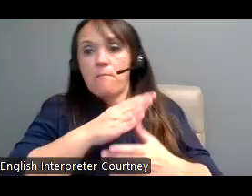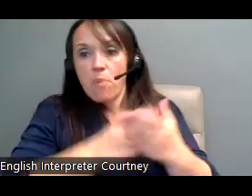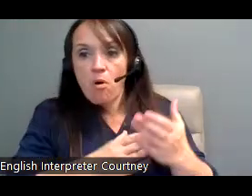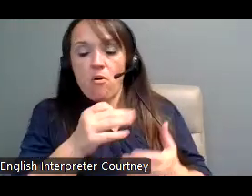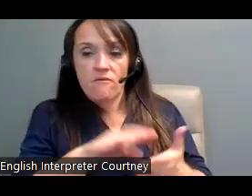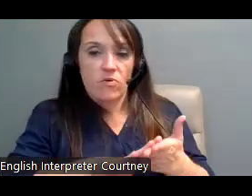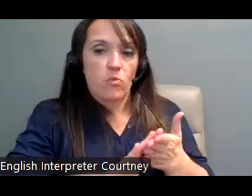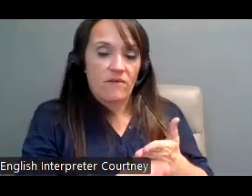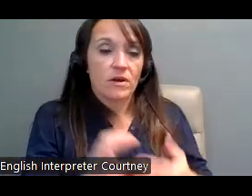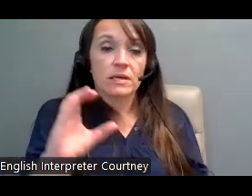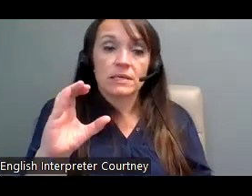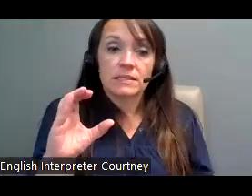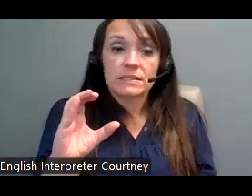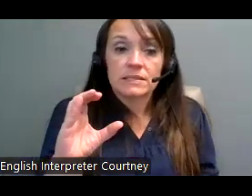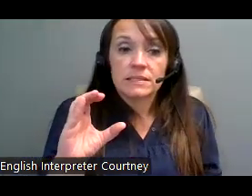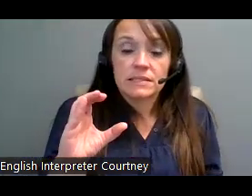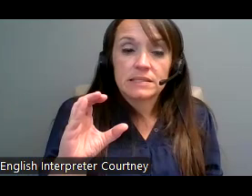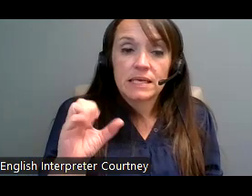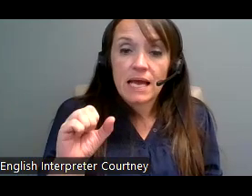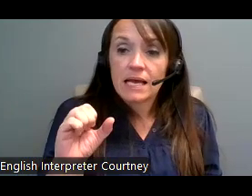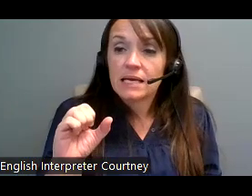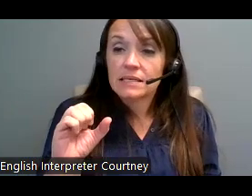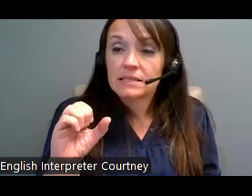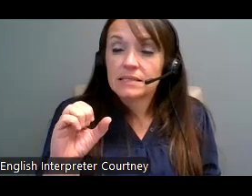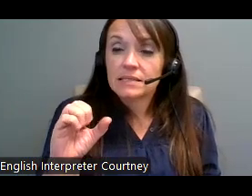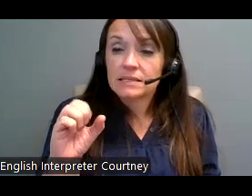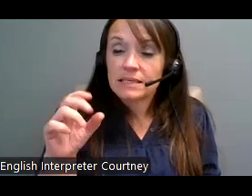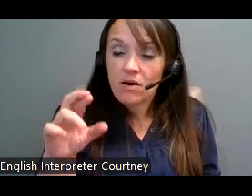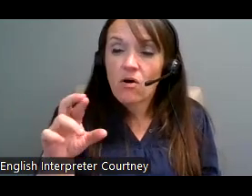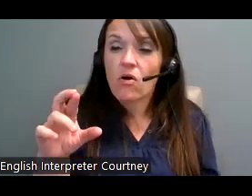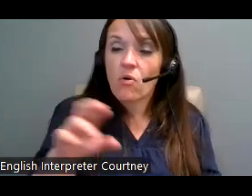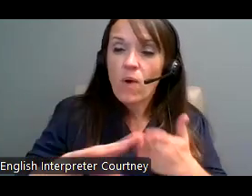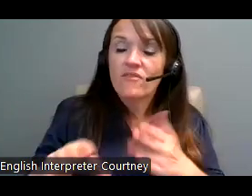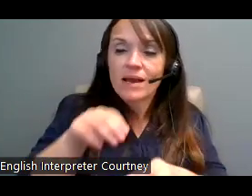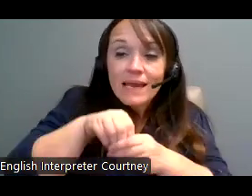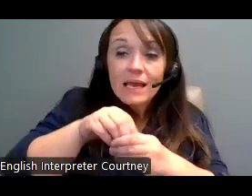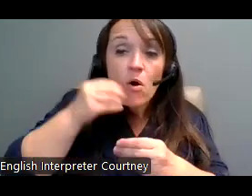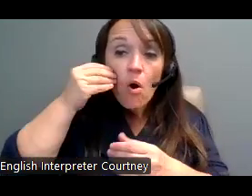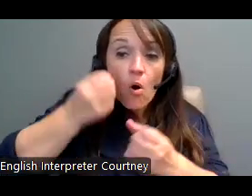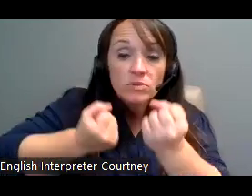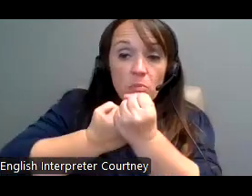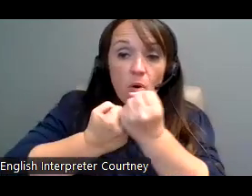have one service that is in there, it is called in-home support which is a self-directed program,